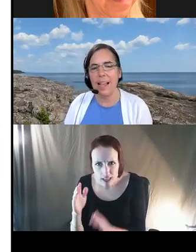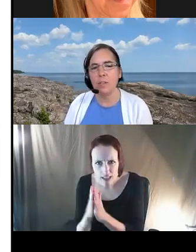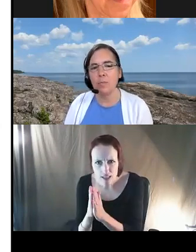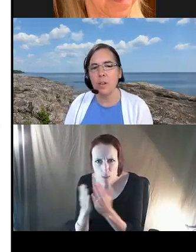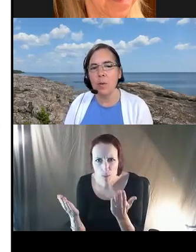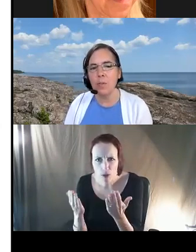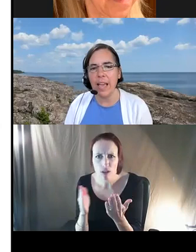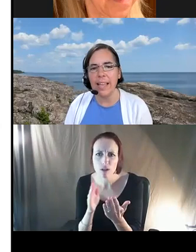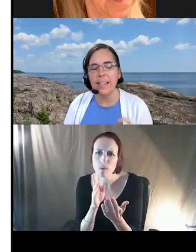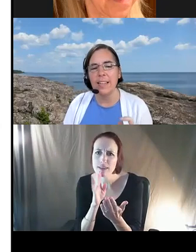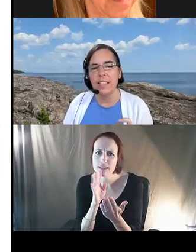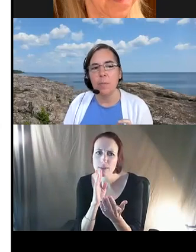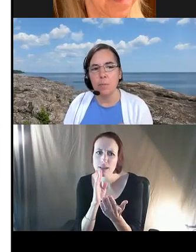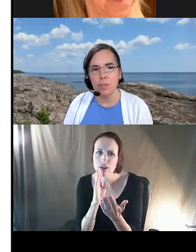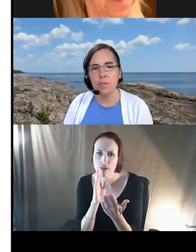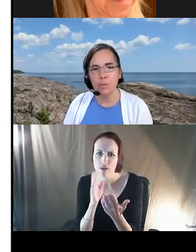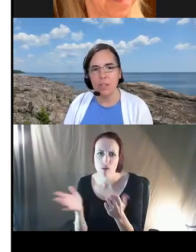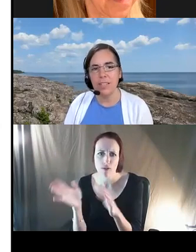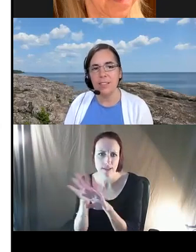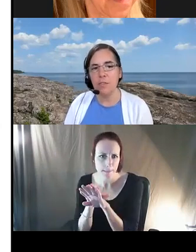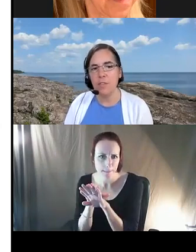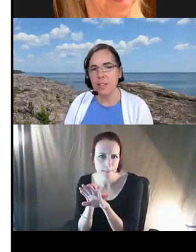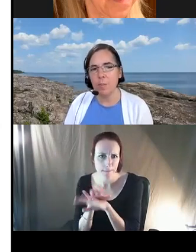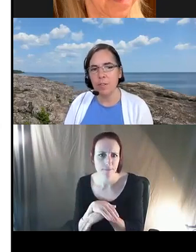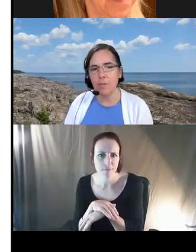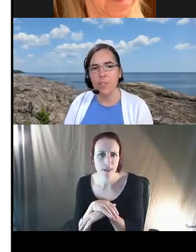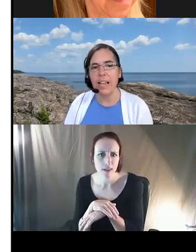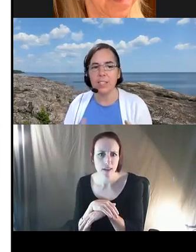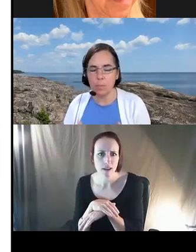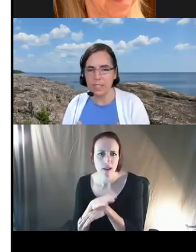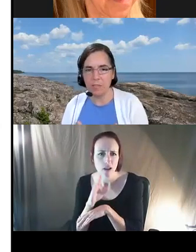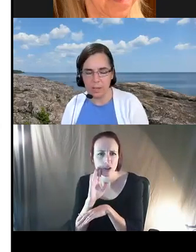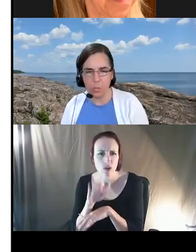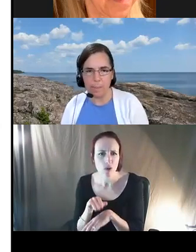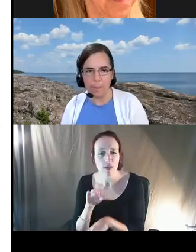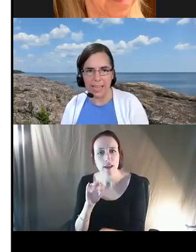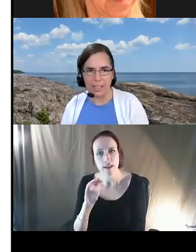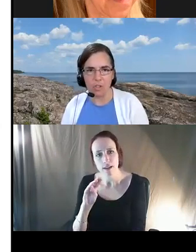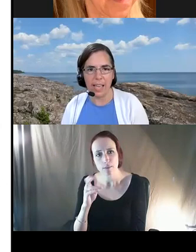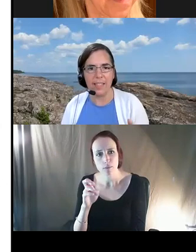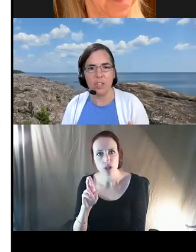That's how you know that Immersive Reader is available for that specific web page, and the